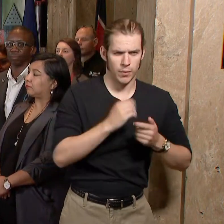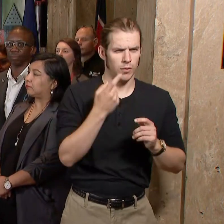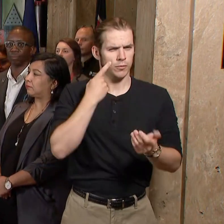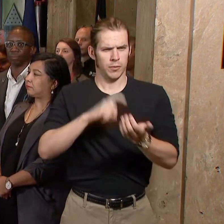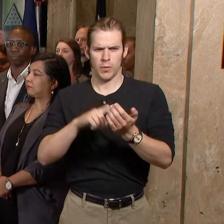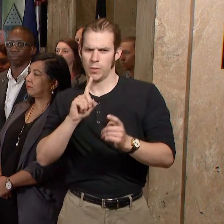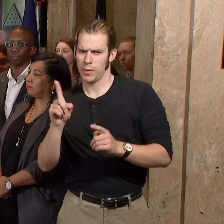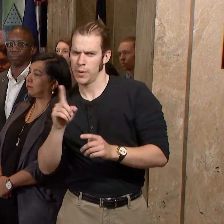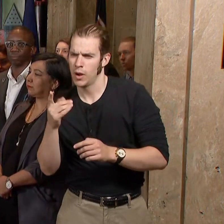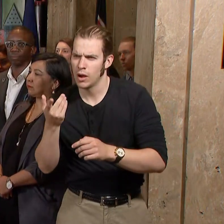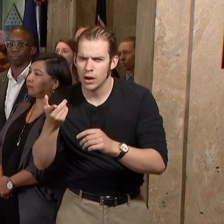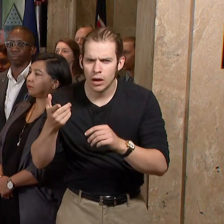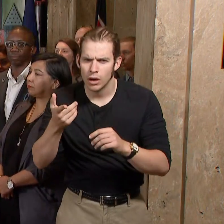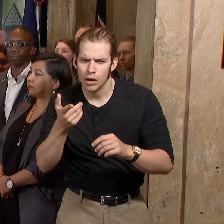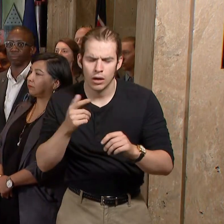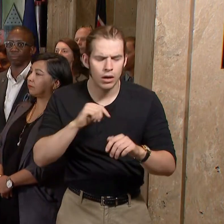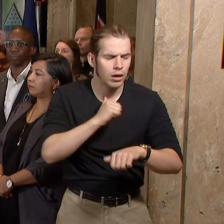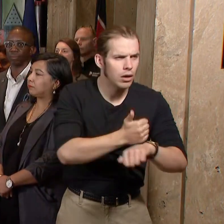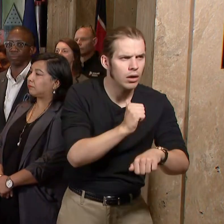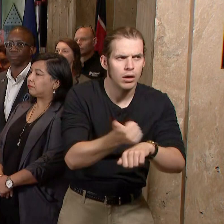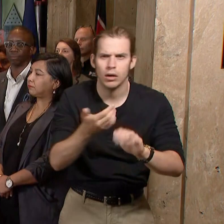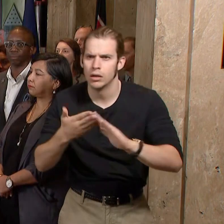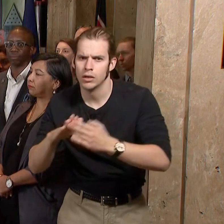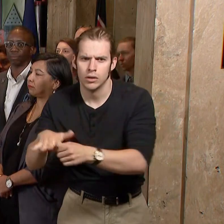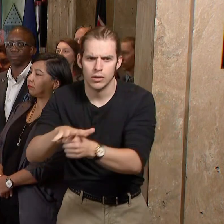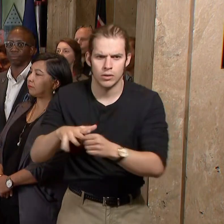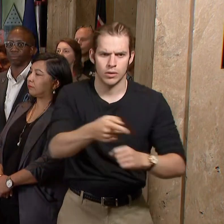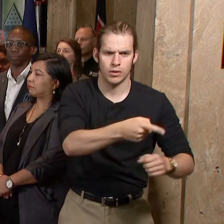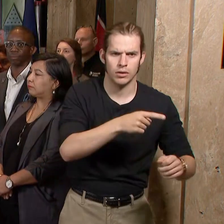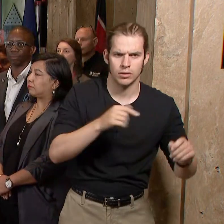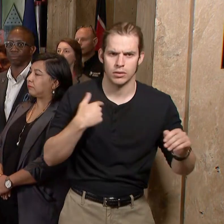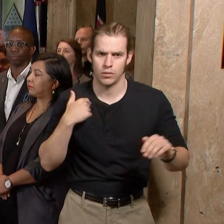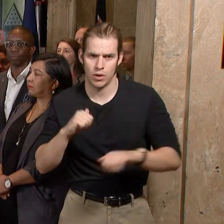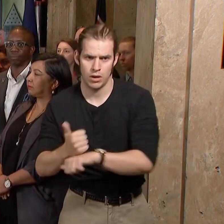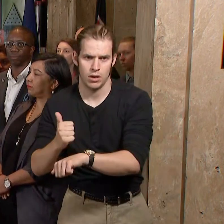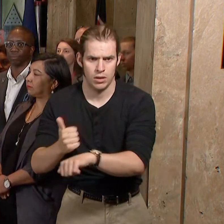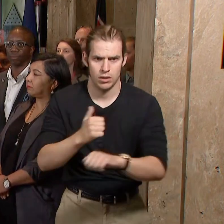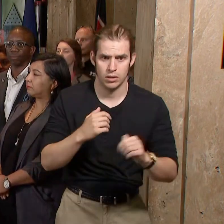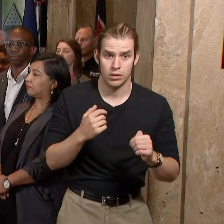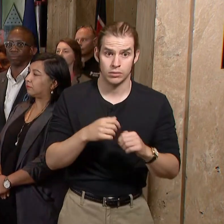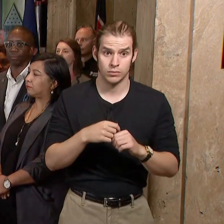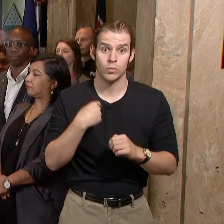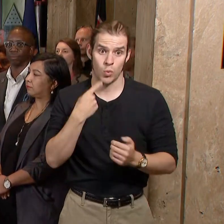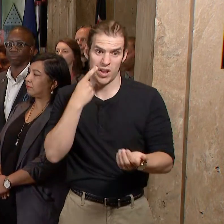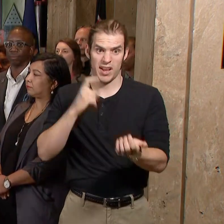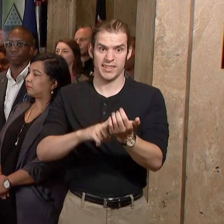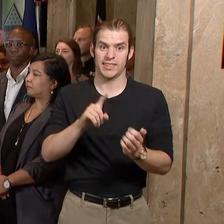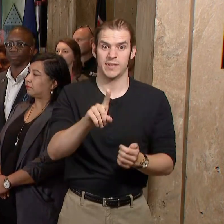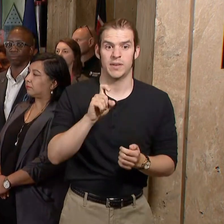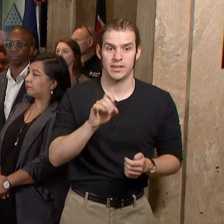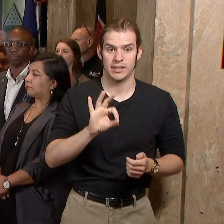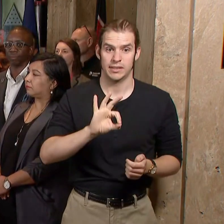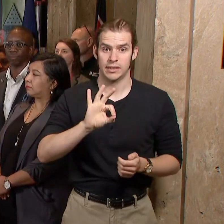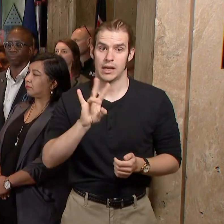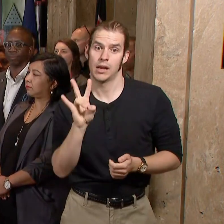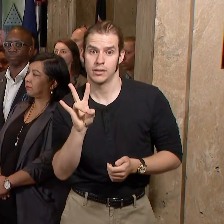Those would be accessible. We have identified a list of 197 currently publicly owned sites that could be potential uses.